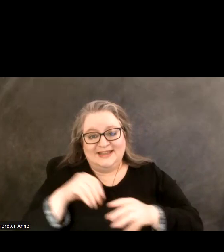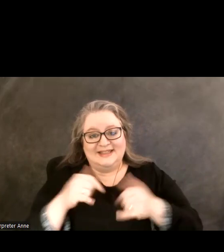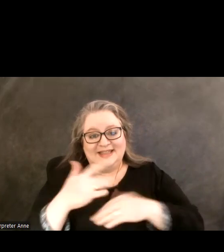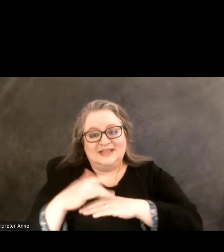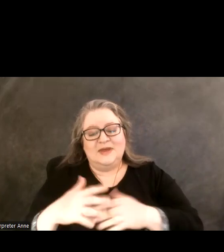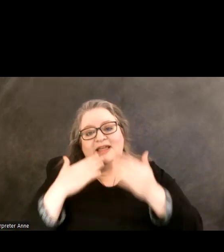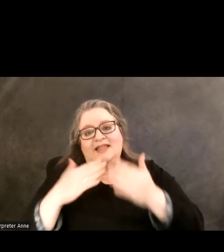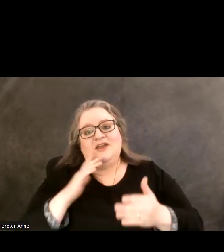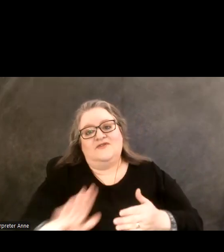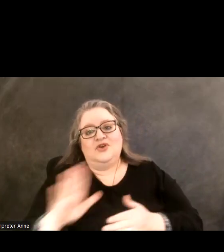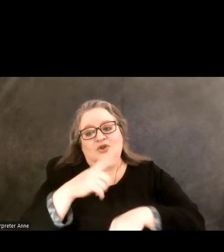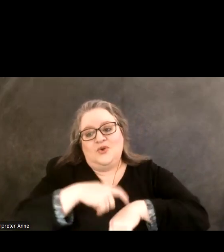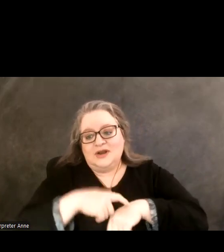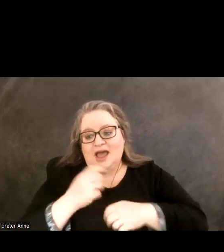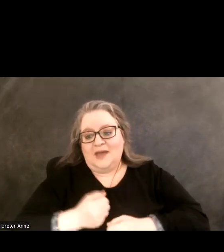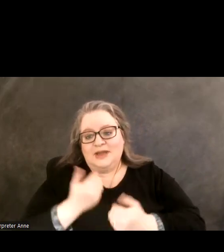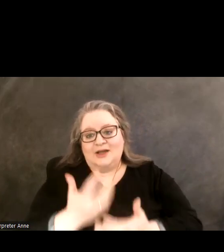your time, your contributions,